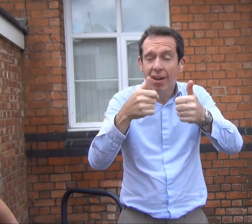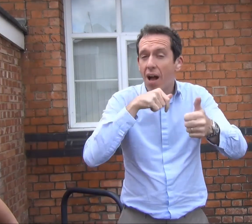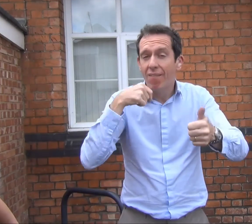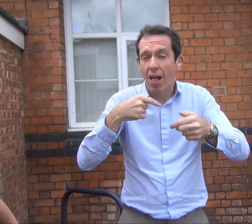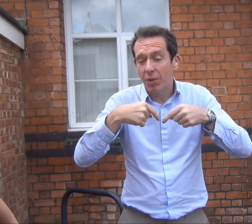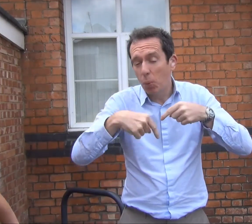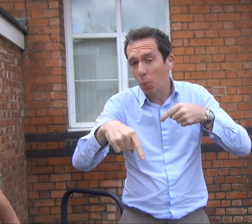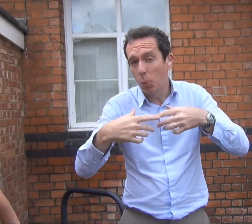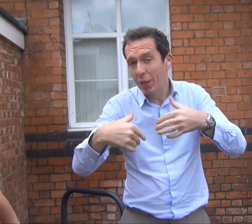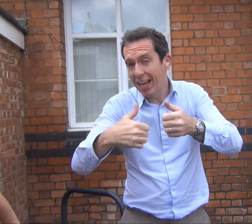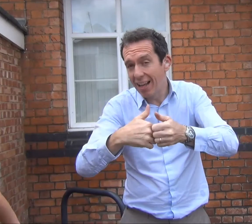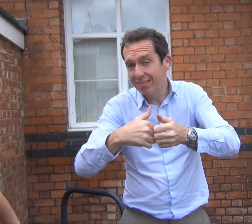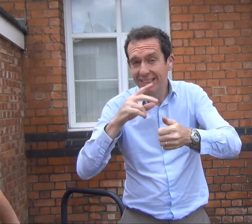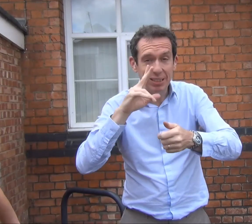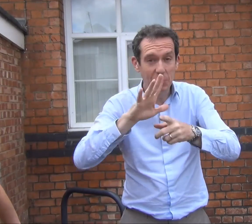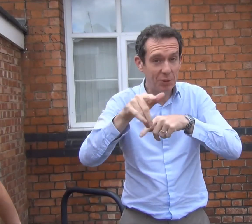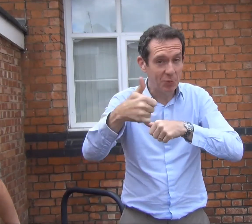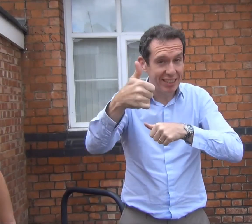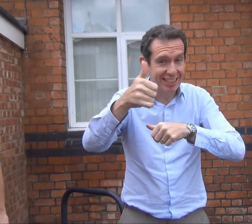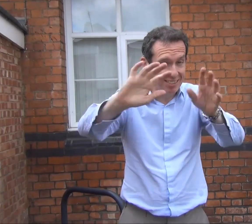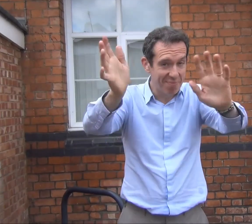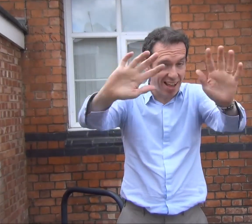Have a nice weekend, bye for now. See you next week.